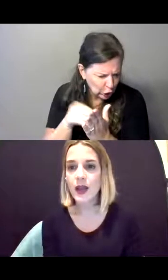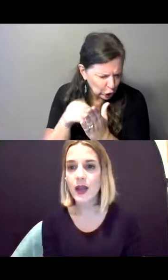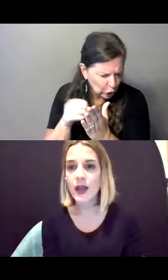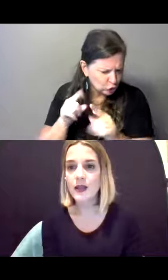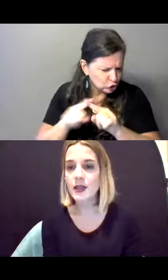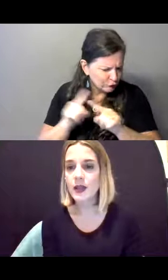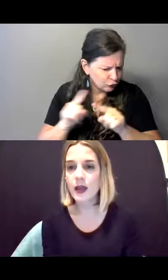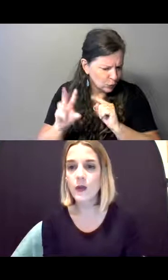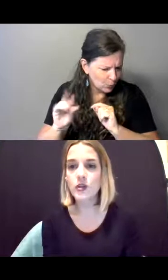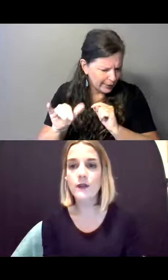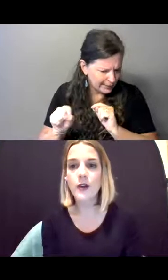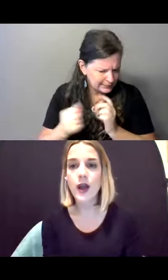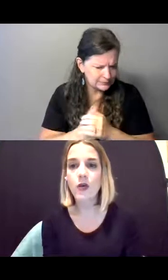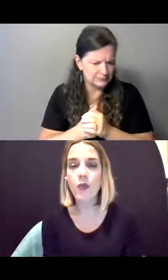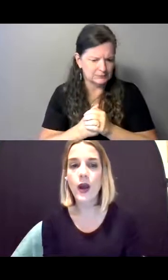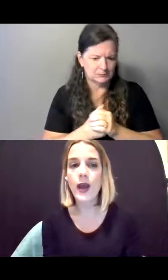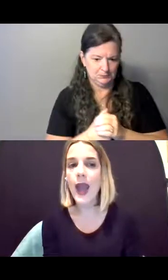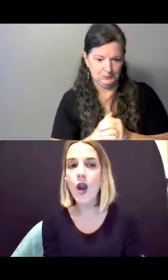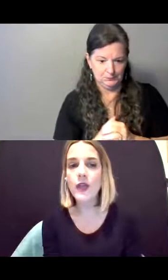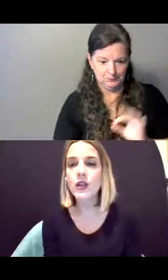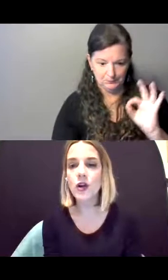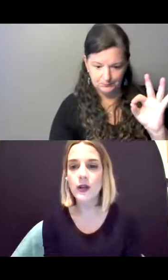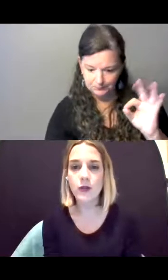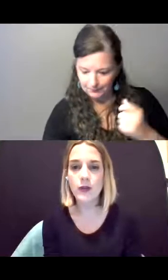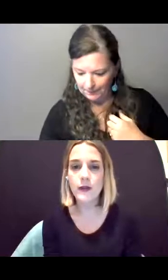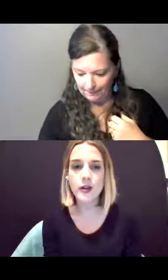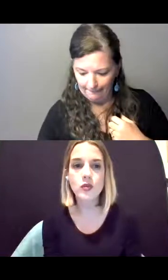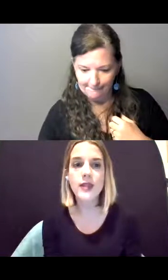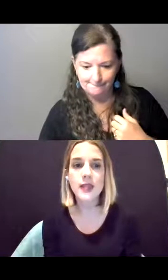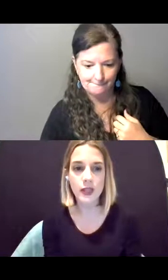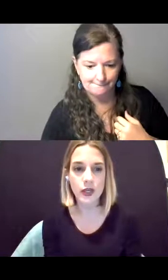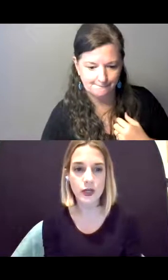and we try to figure out what, how they learn and the various ways that they learn.